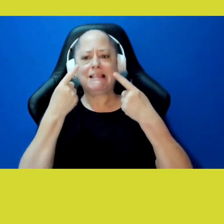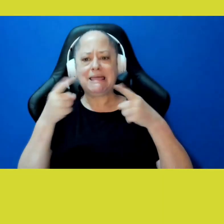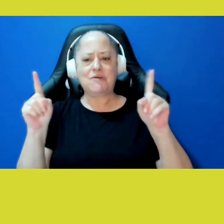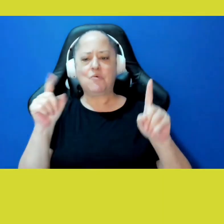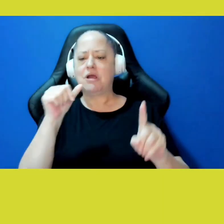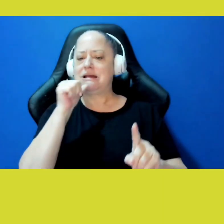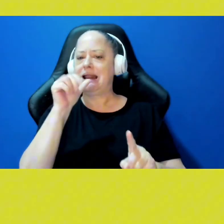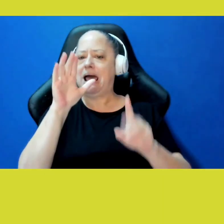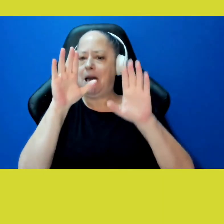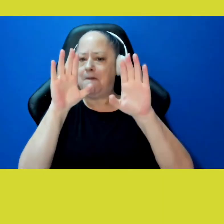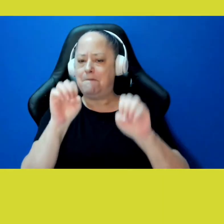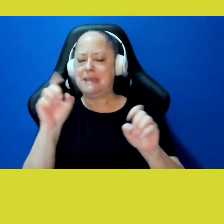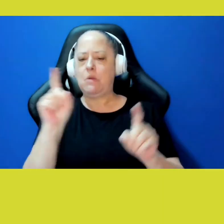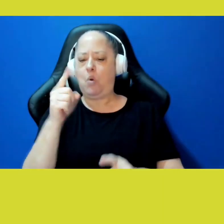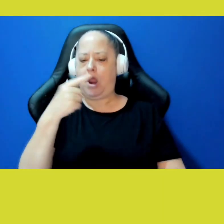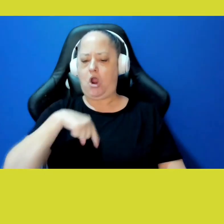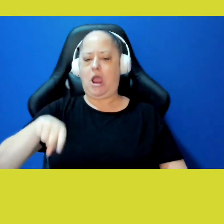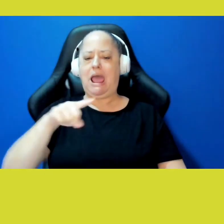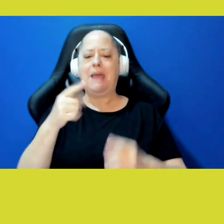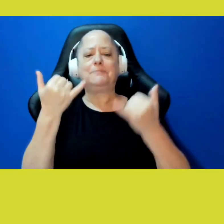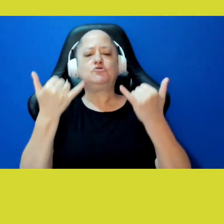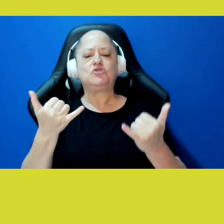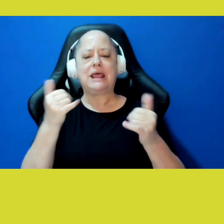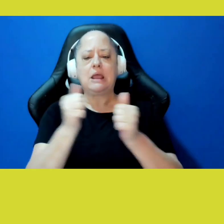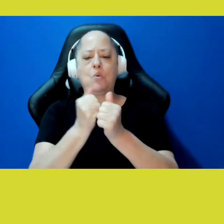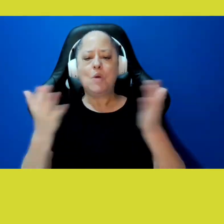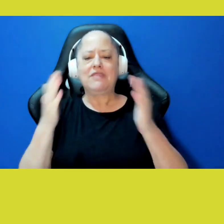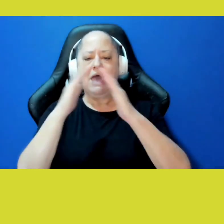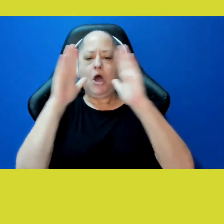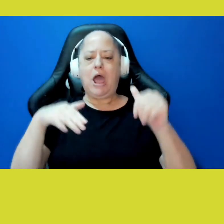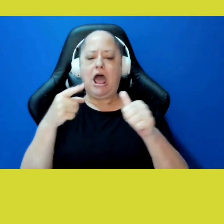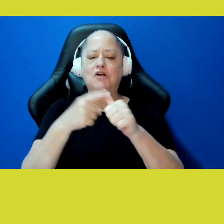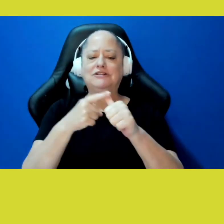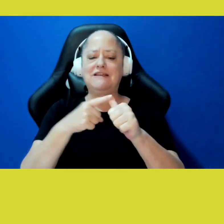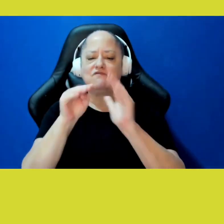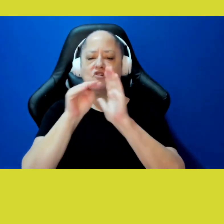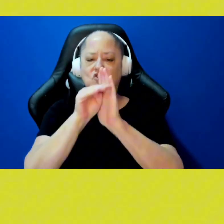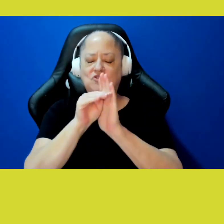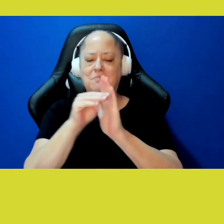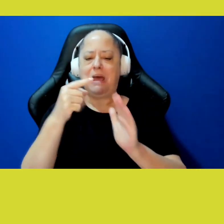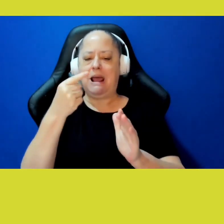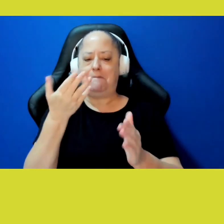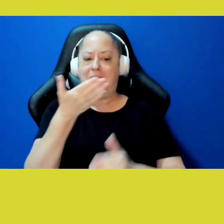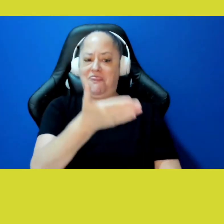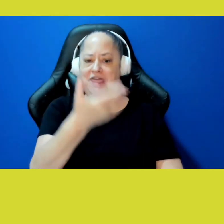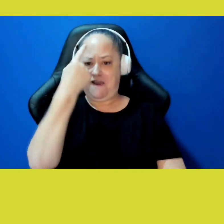today without Housing First model being there for me and me being able to accept the Housing First model,